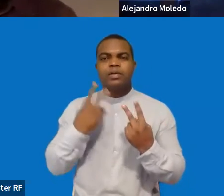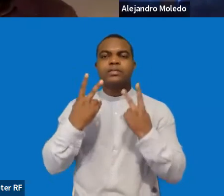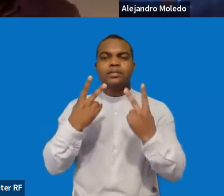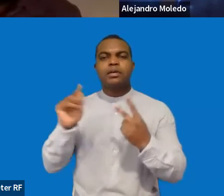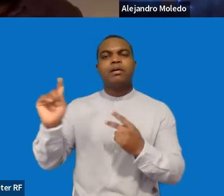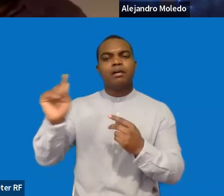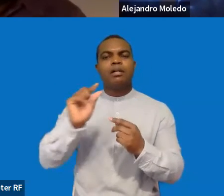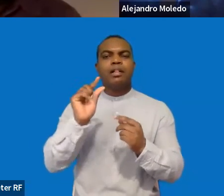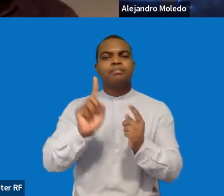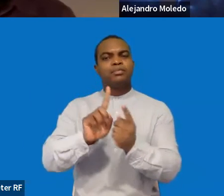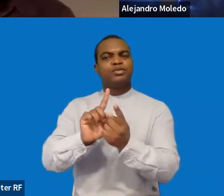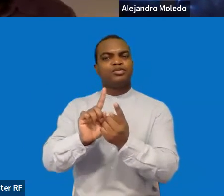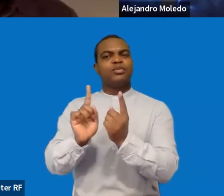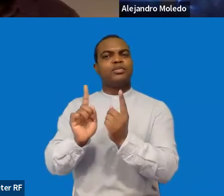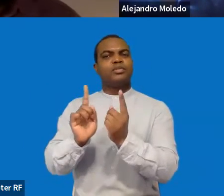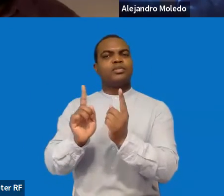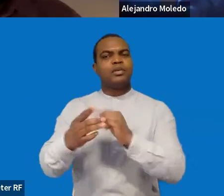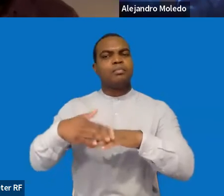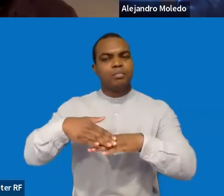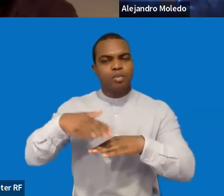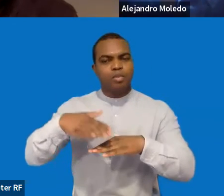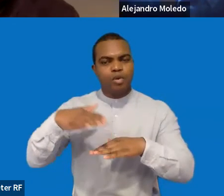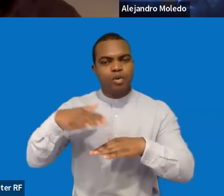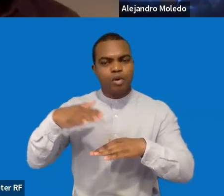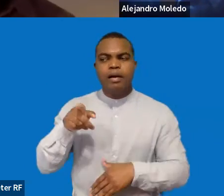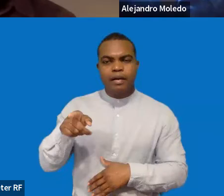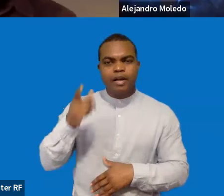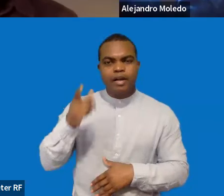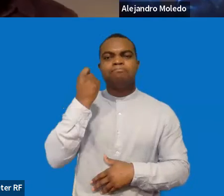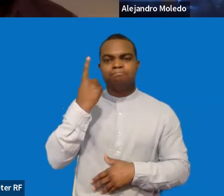So, regardless of the European country you are visiting,